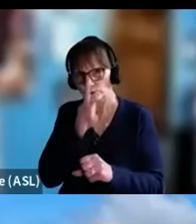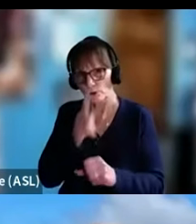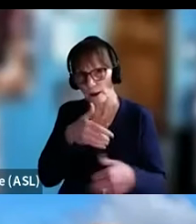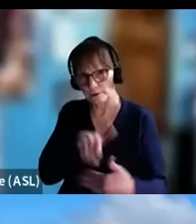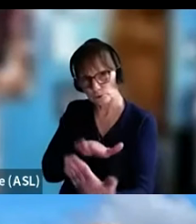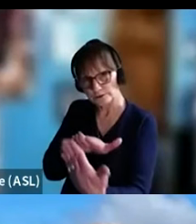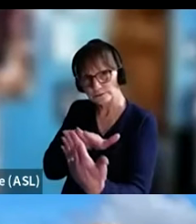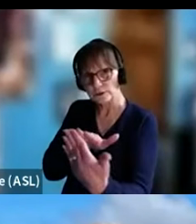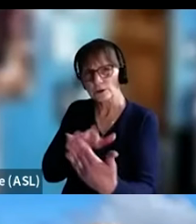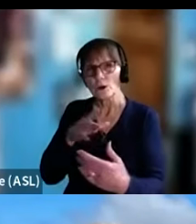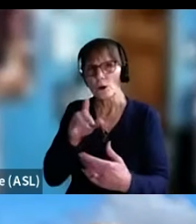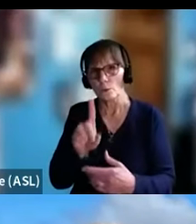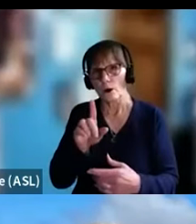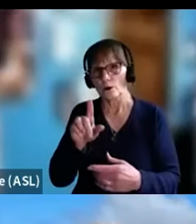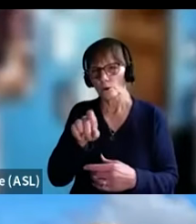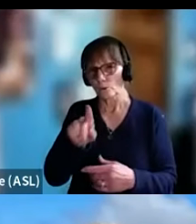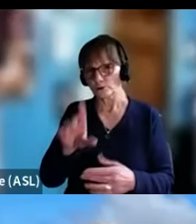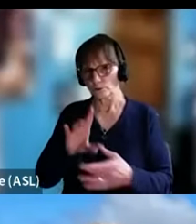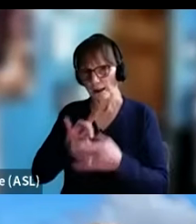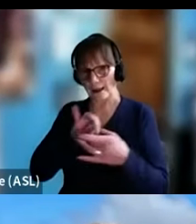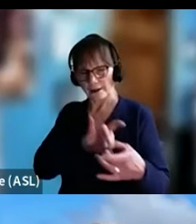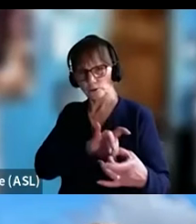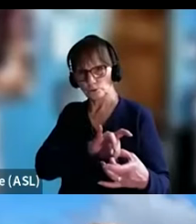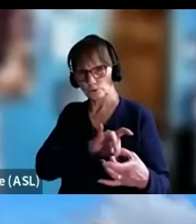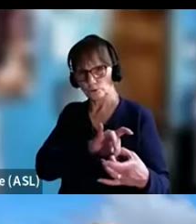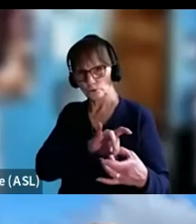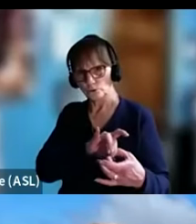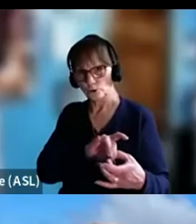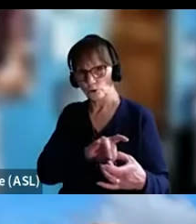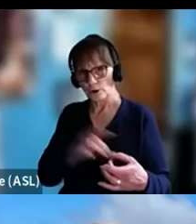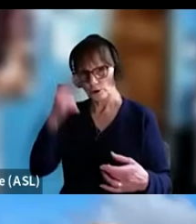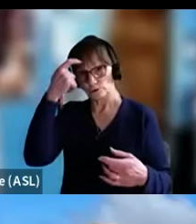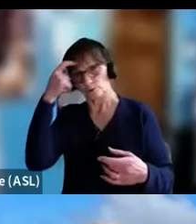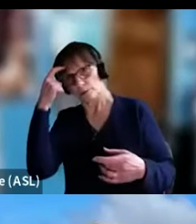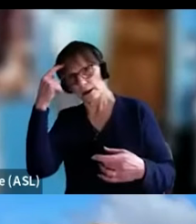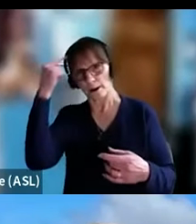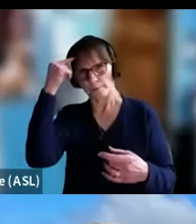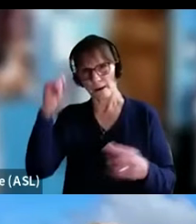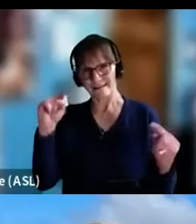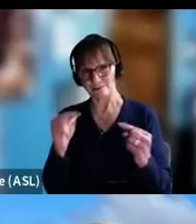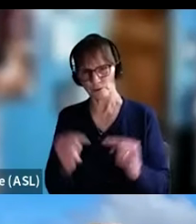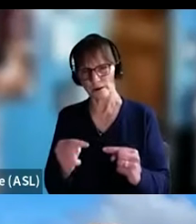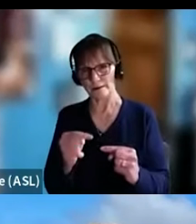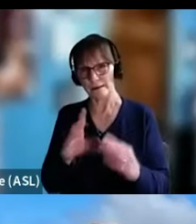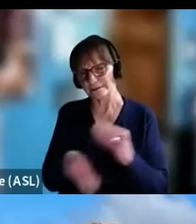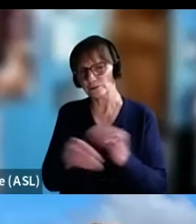One of the questions was about traumatic brain injury in addition to some of the other conditions